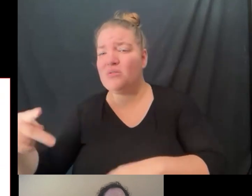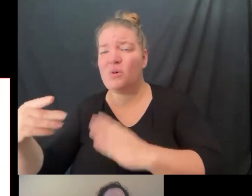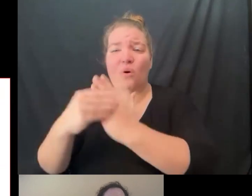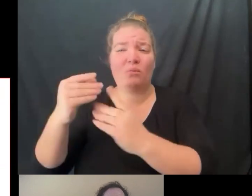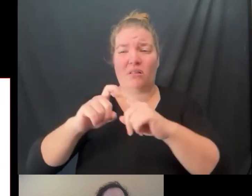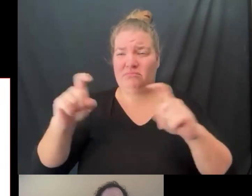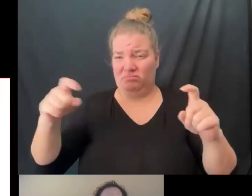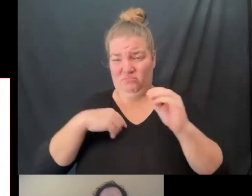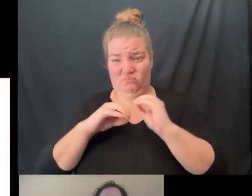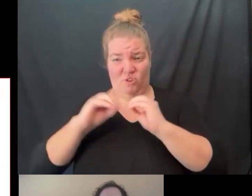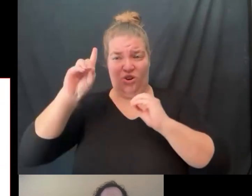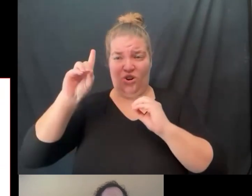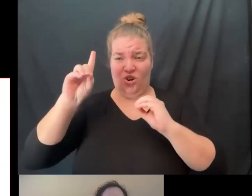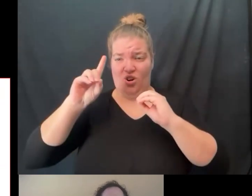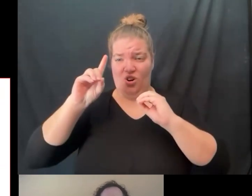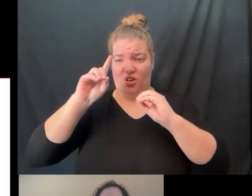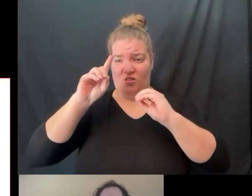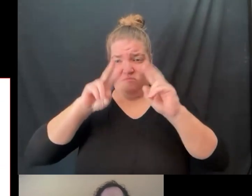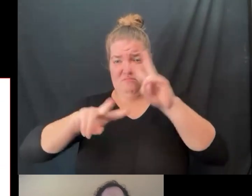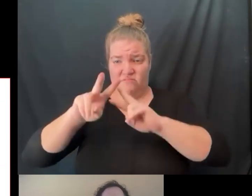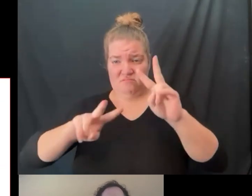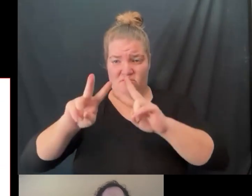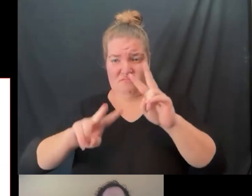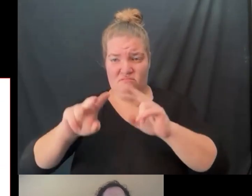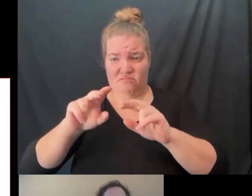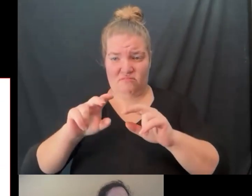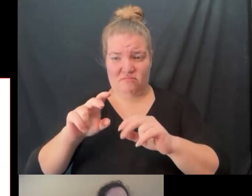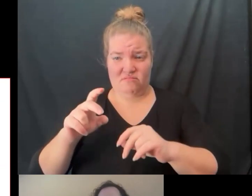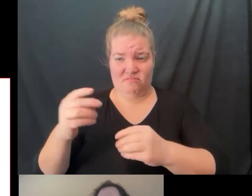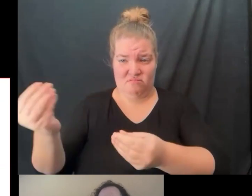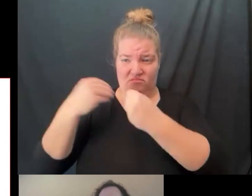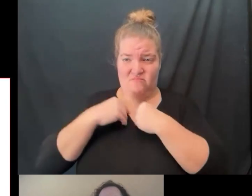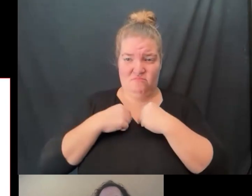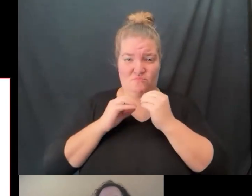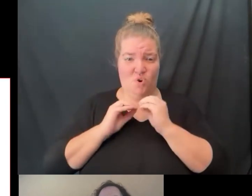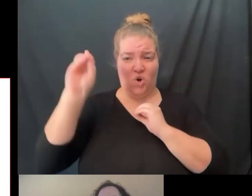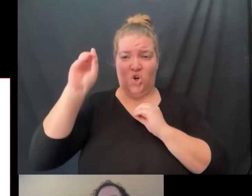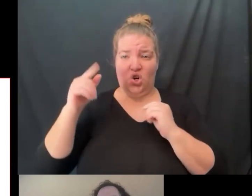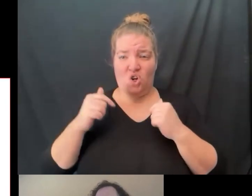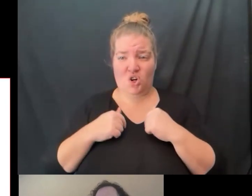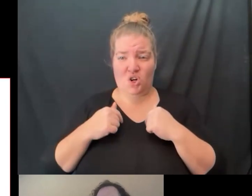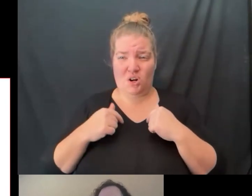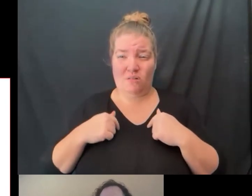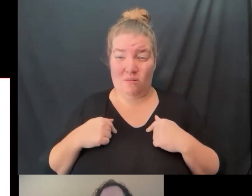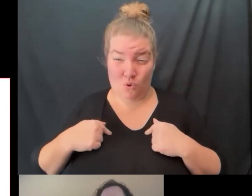So whether it was websites, mobile apps, non-web, documents, PDFs, non-PDFs, we're really good at this.